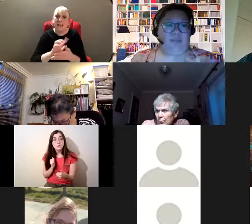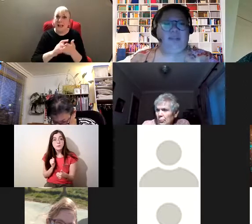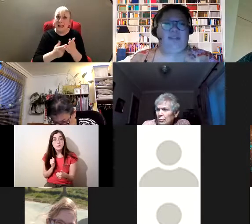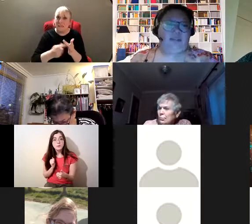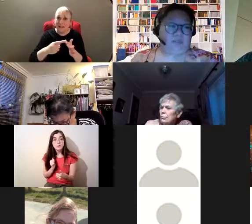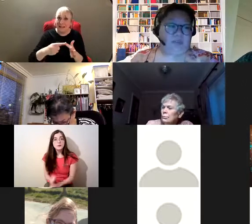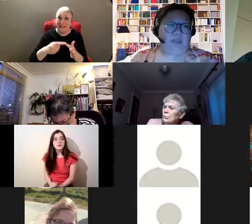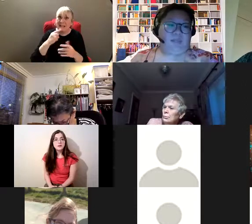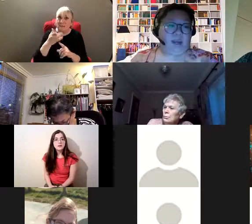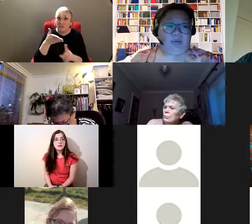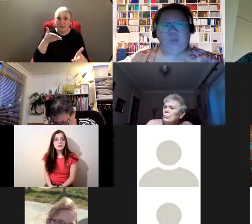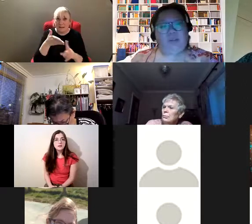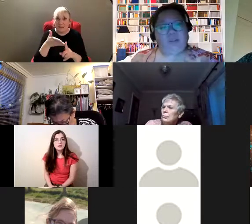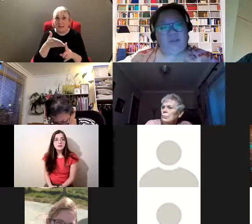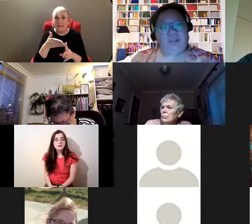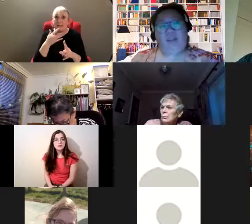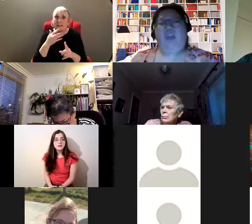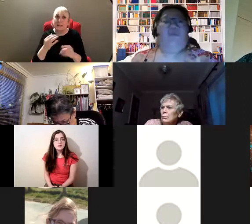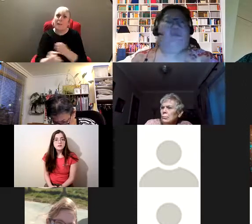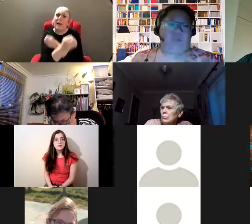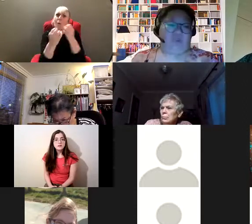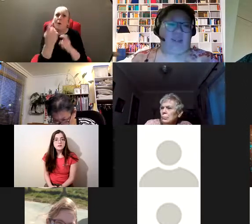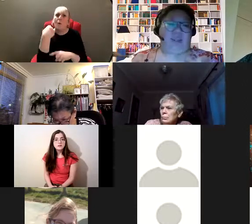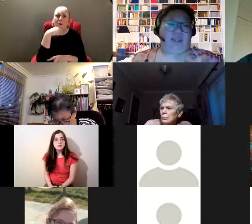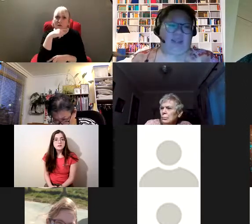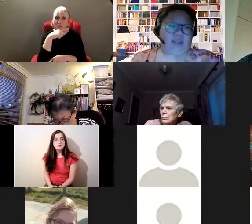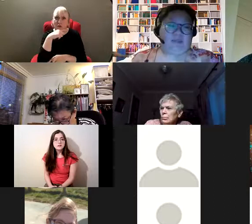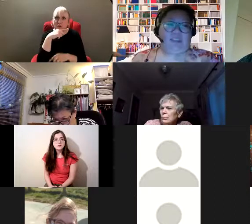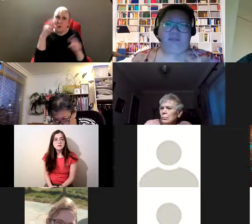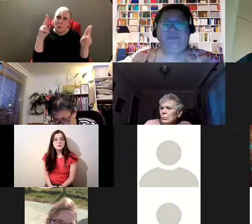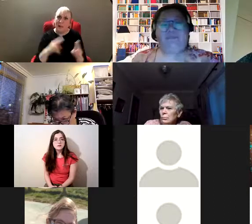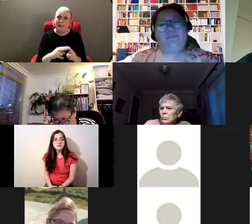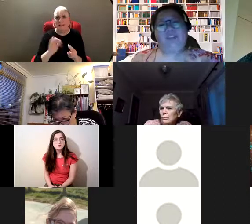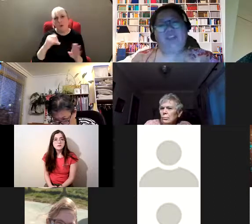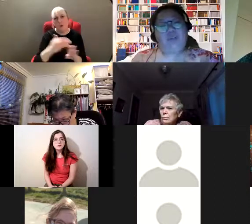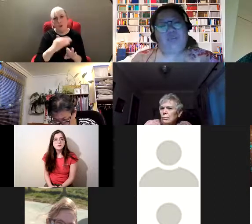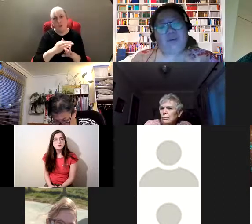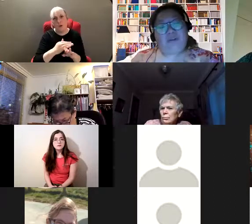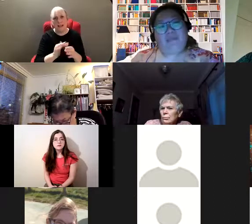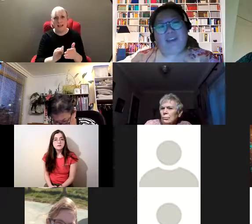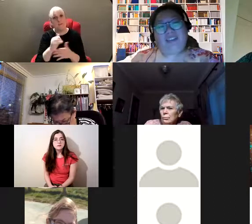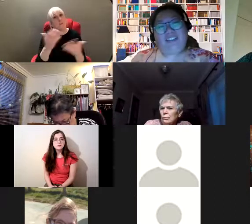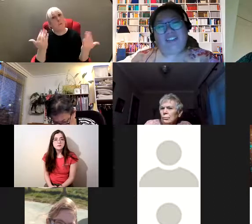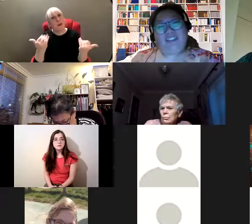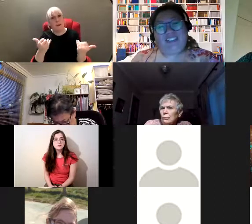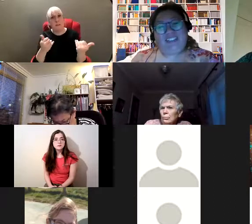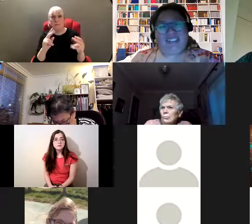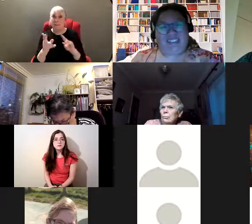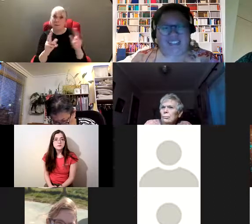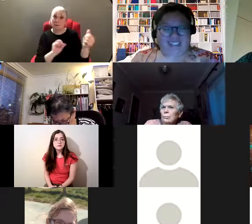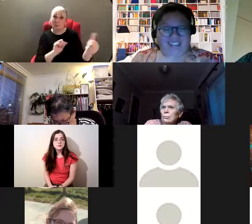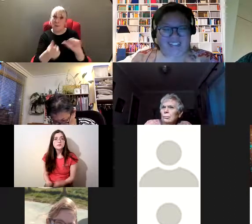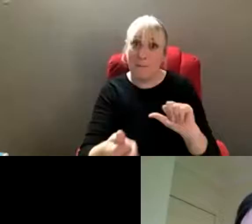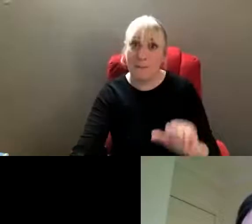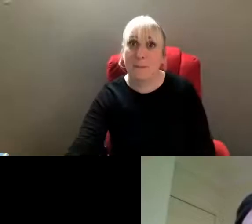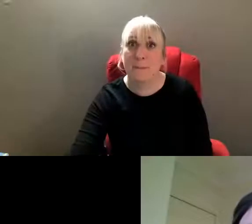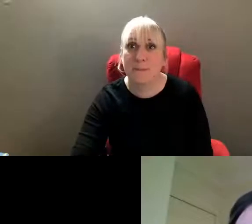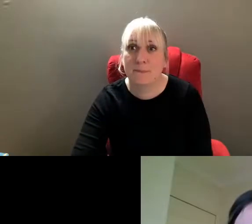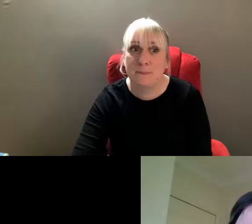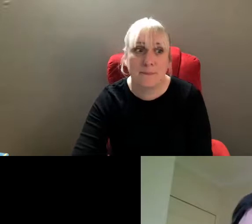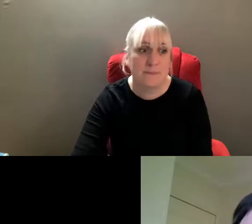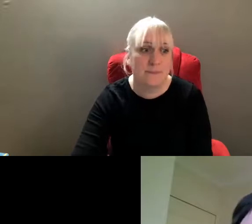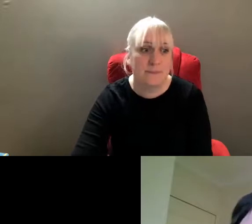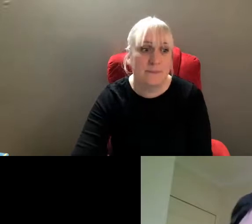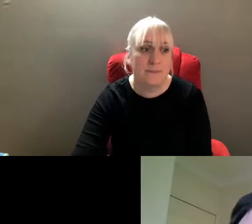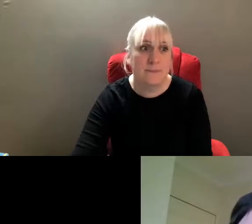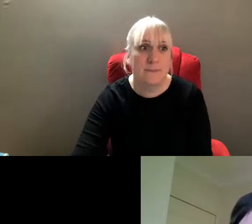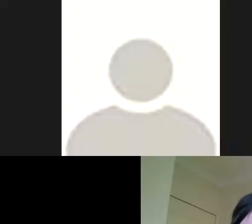disability power 100 for her work and addison so welcome harry to join us today thank you um so to